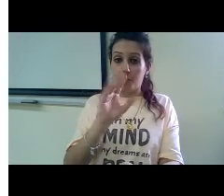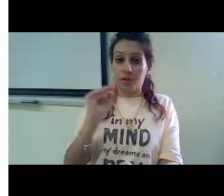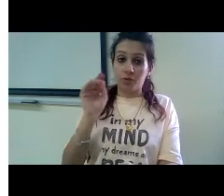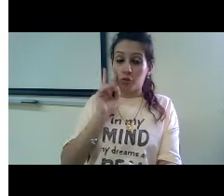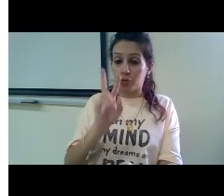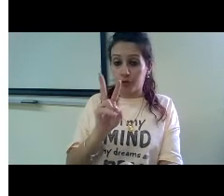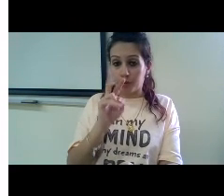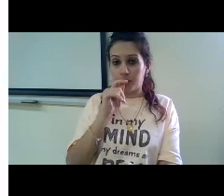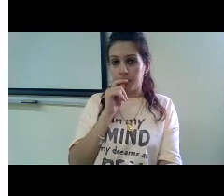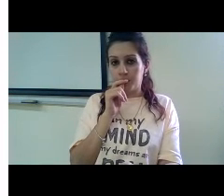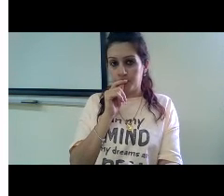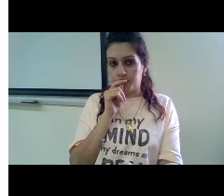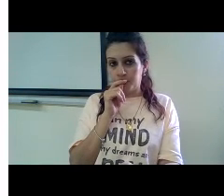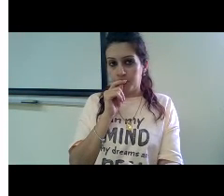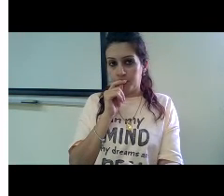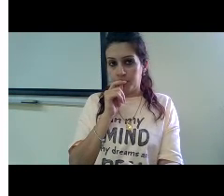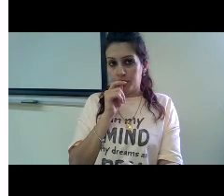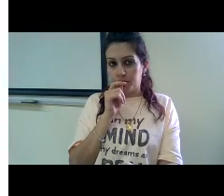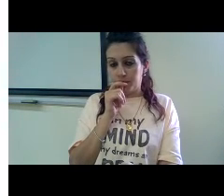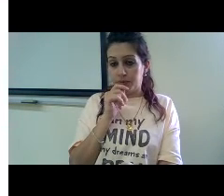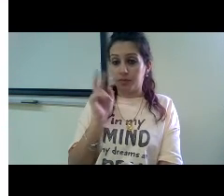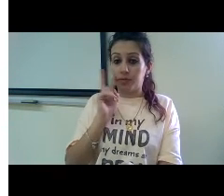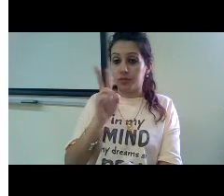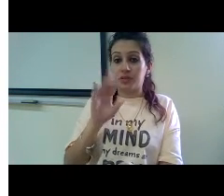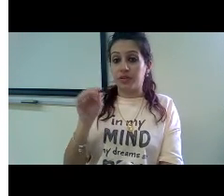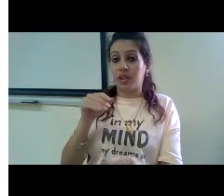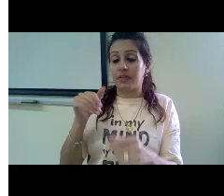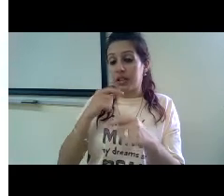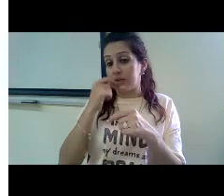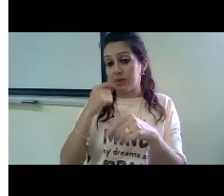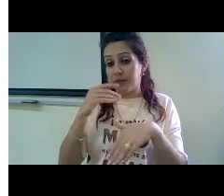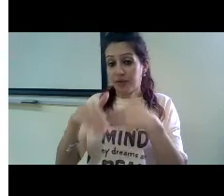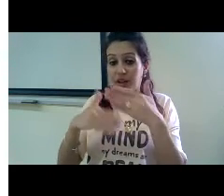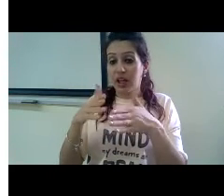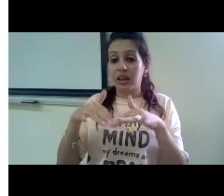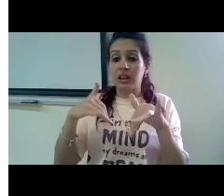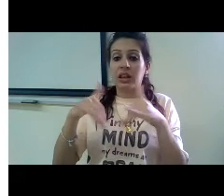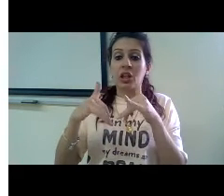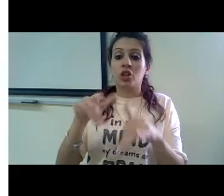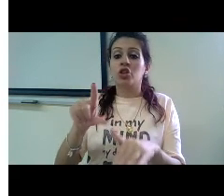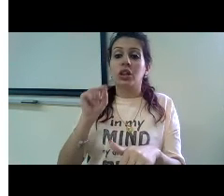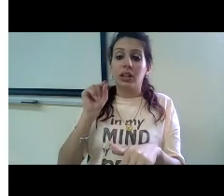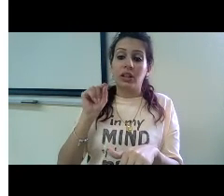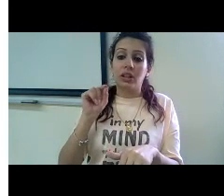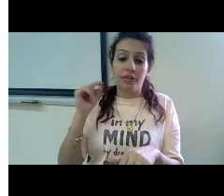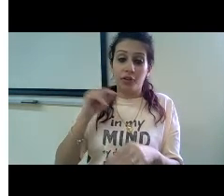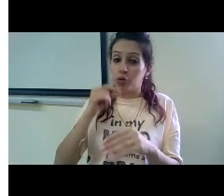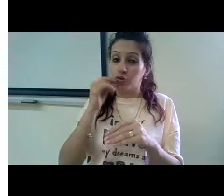Is because in many countries, teaching is not highly regarded profession.